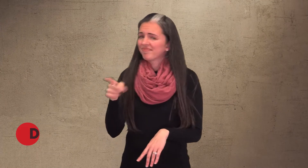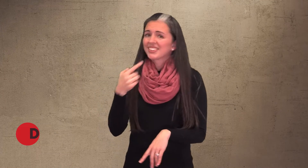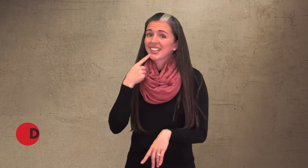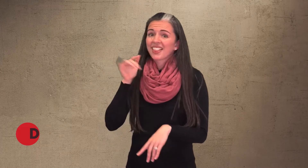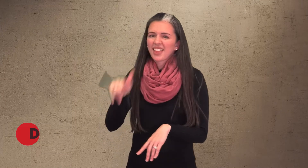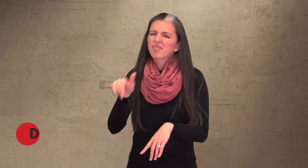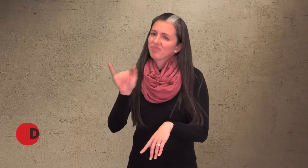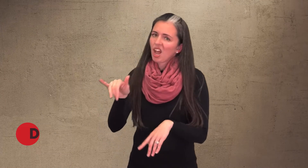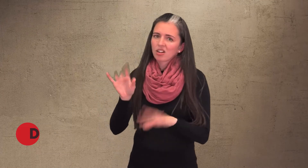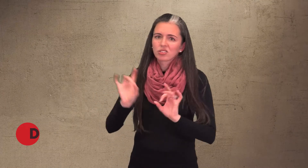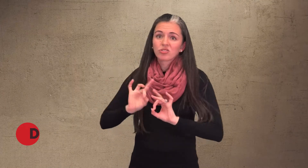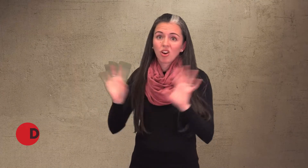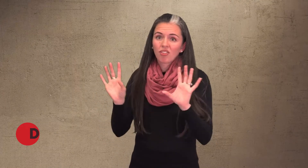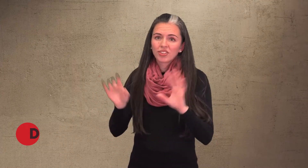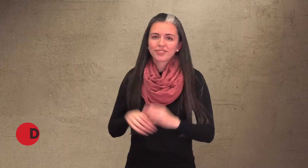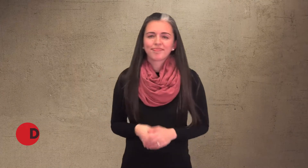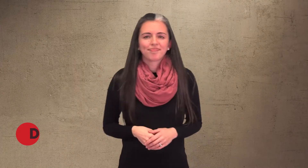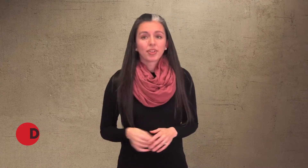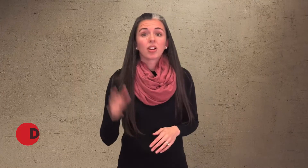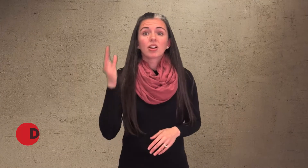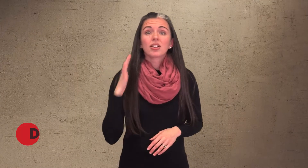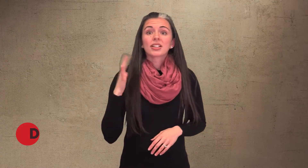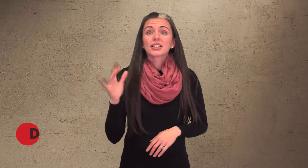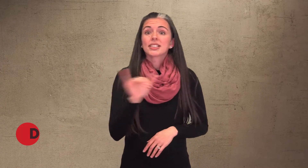He said that was awful.